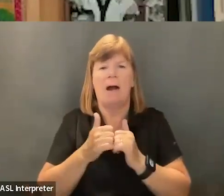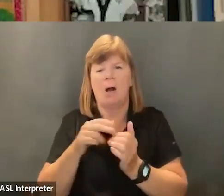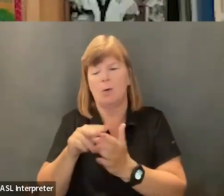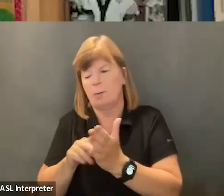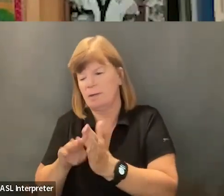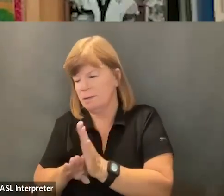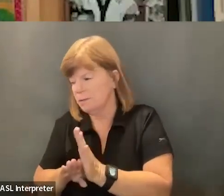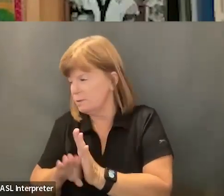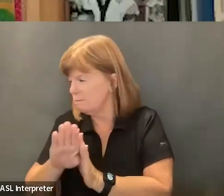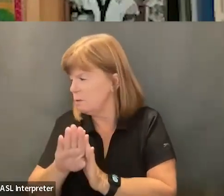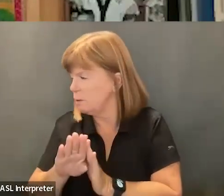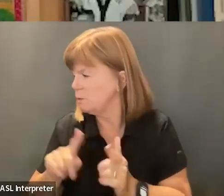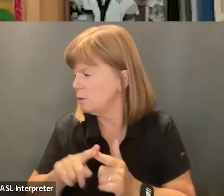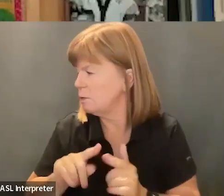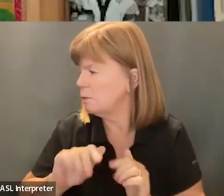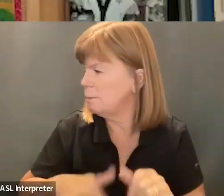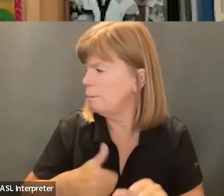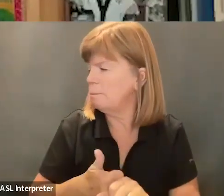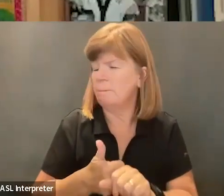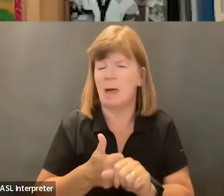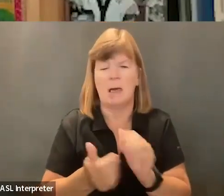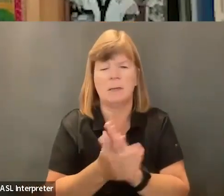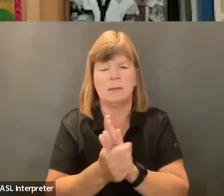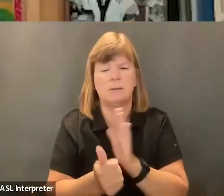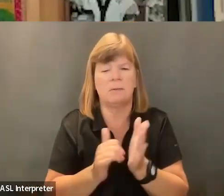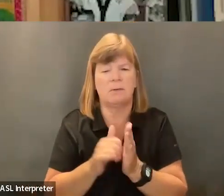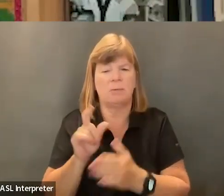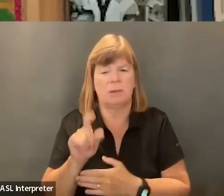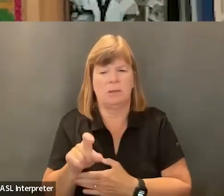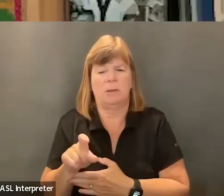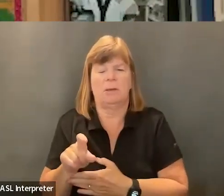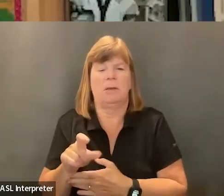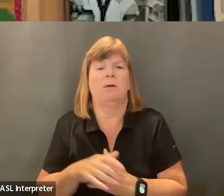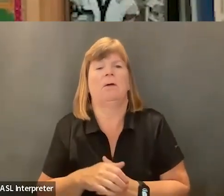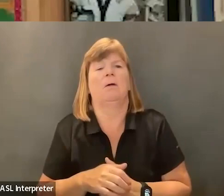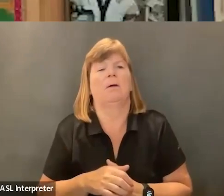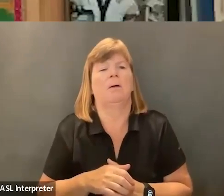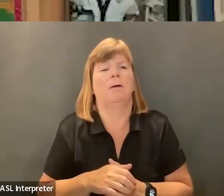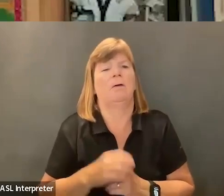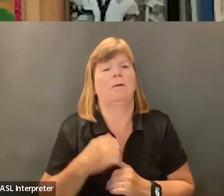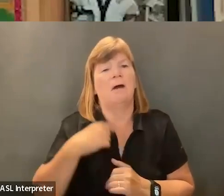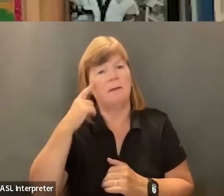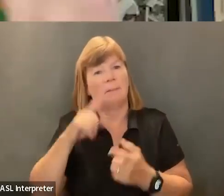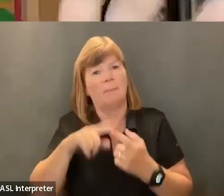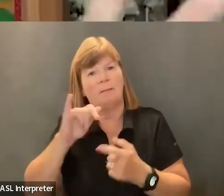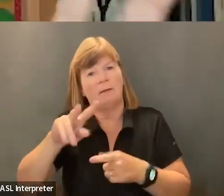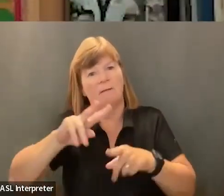underlying skills needed when I think about you know the vocabulary and comprehension piece like